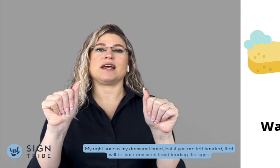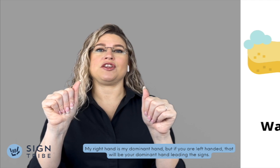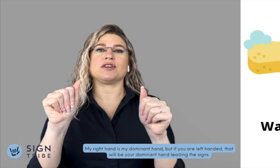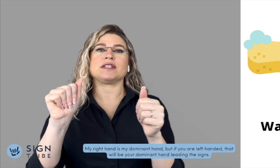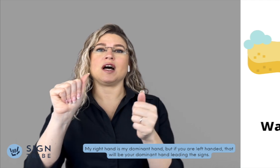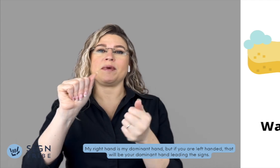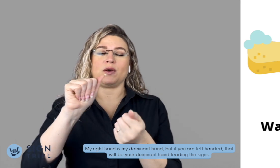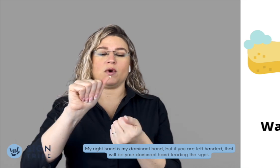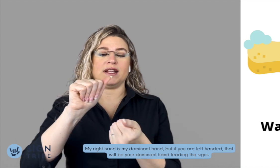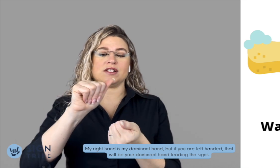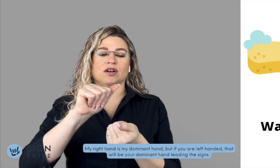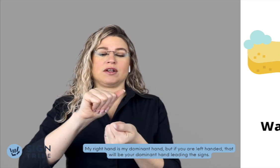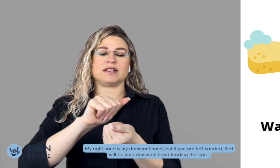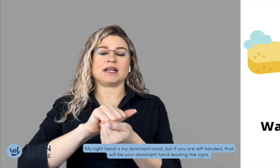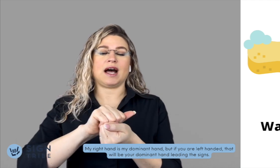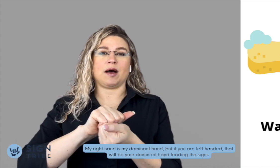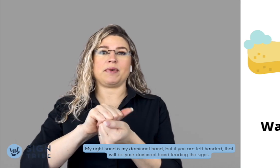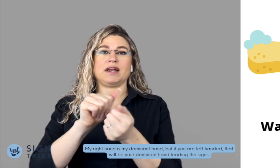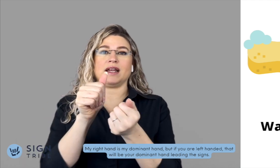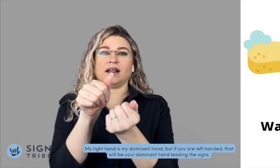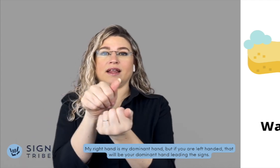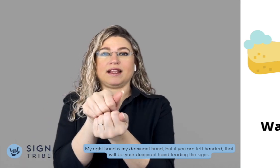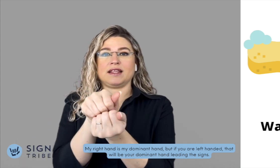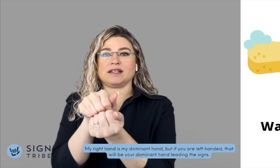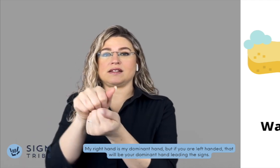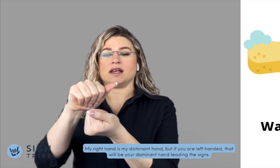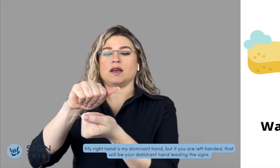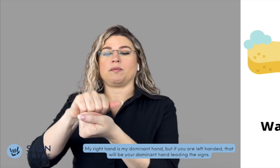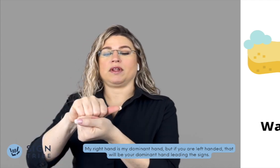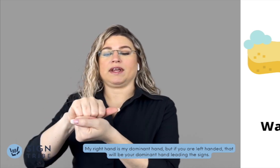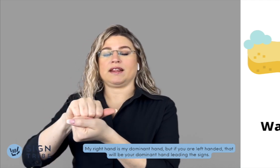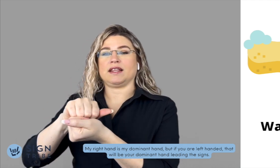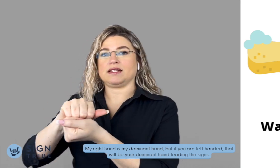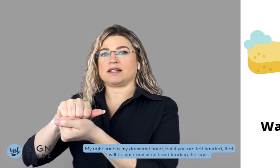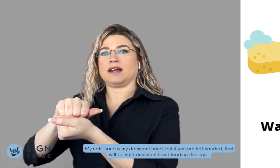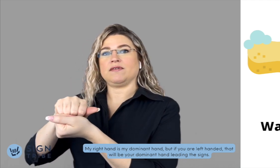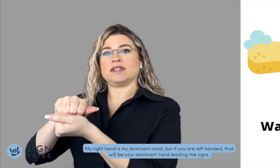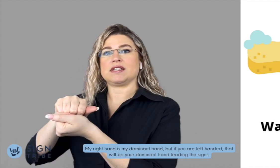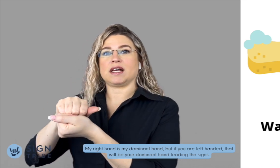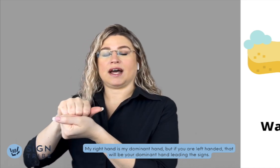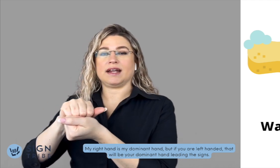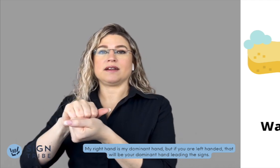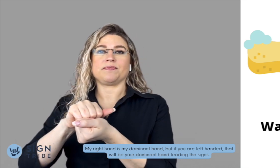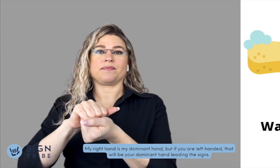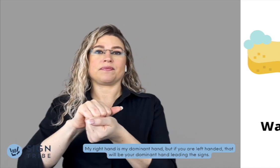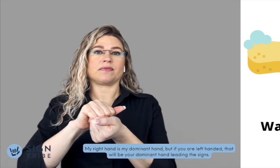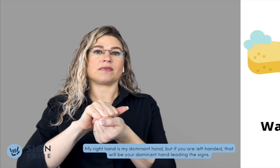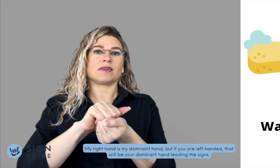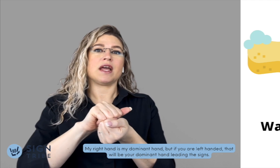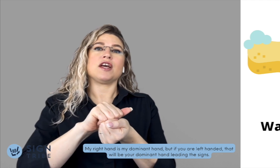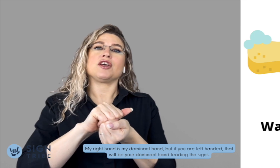and your dominant one is on top, not like this, but like this, kind of to the side.